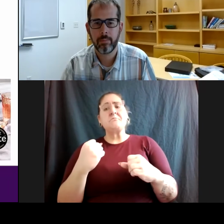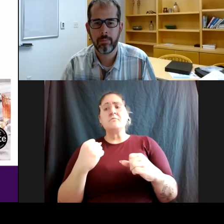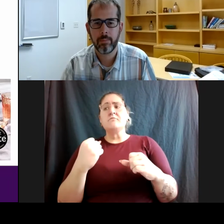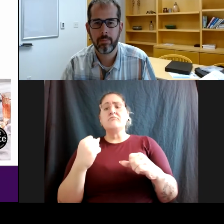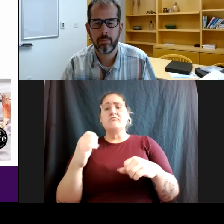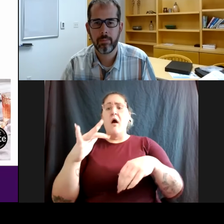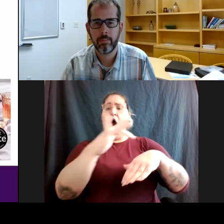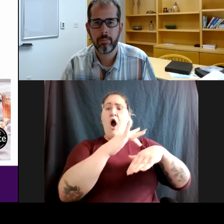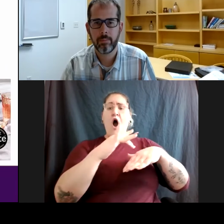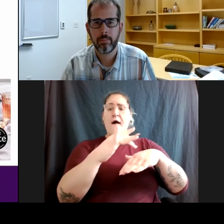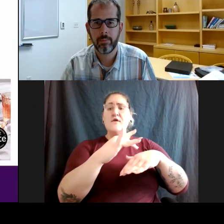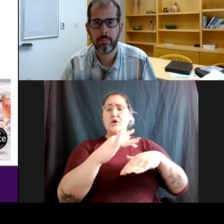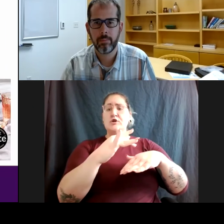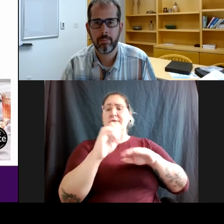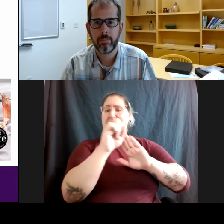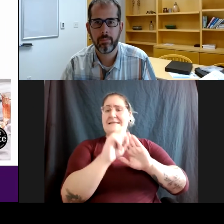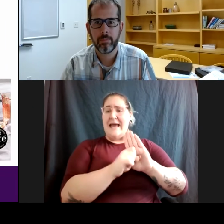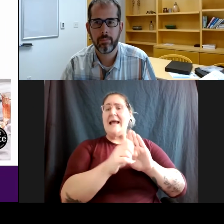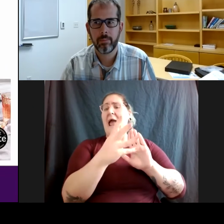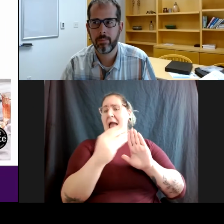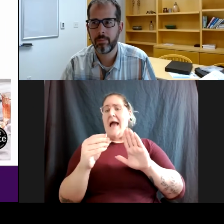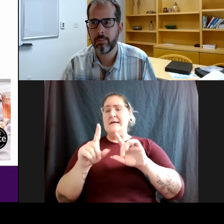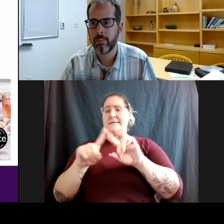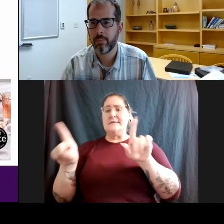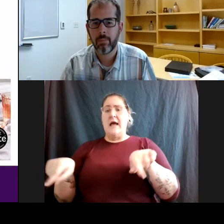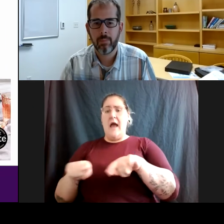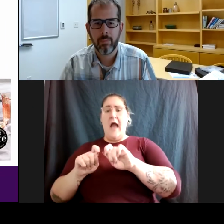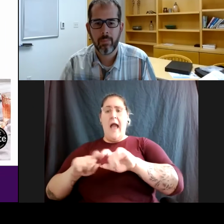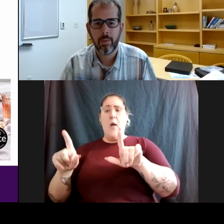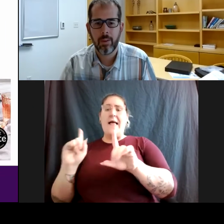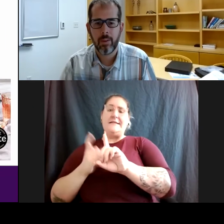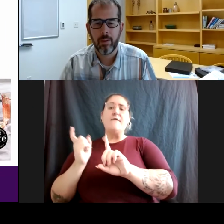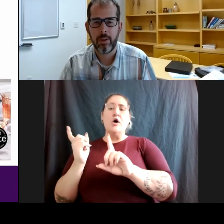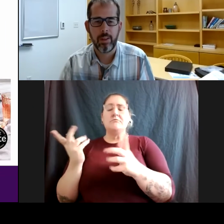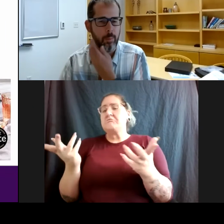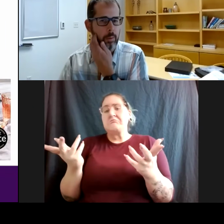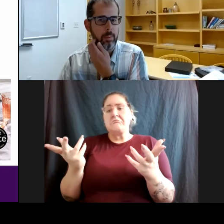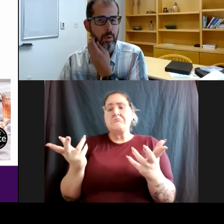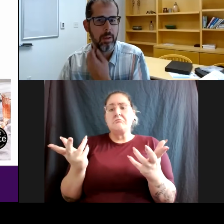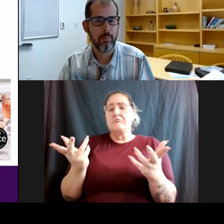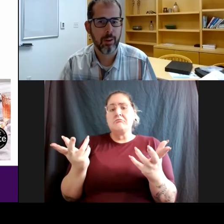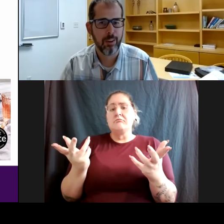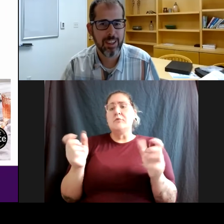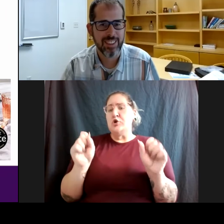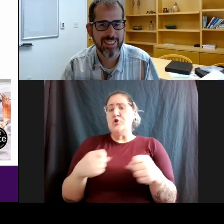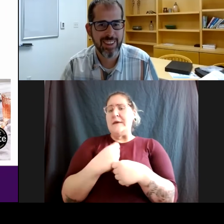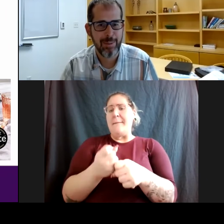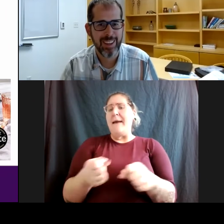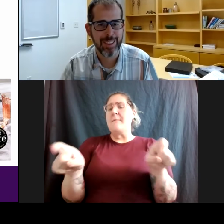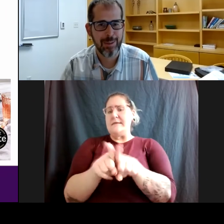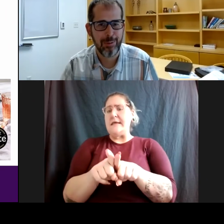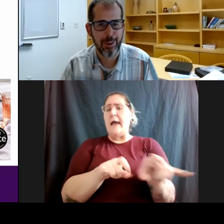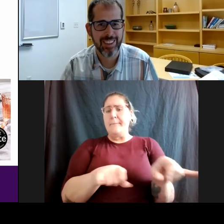the same. >> Jonathan: We've reached a point where